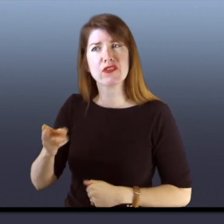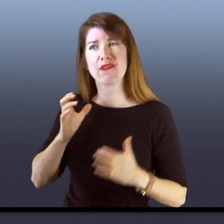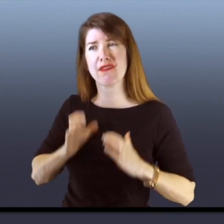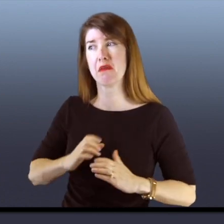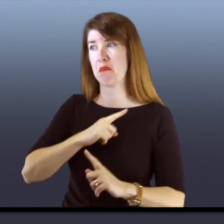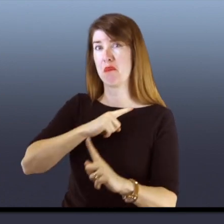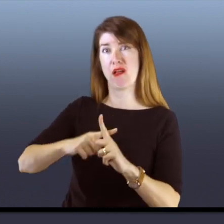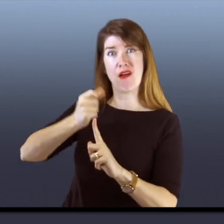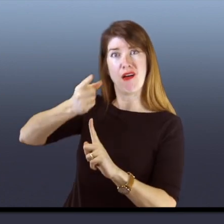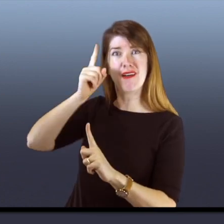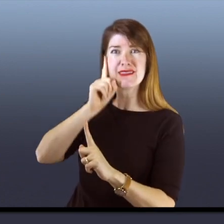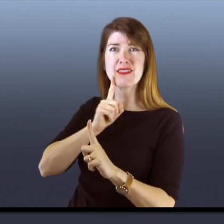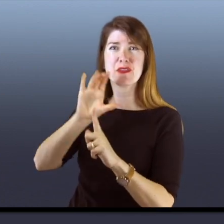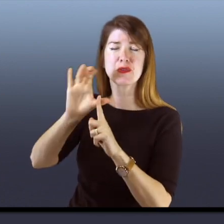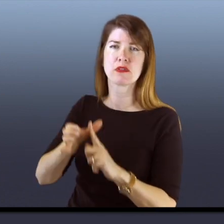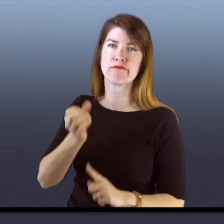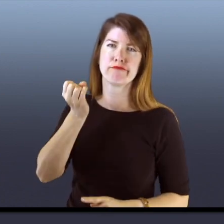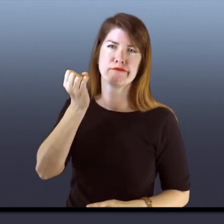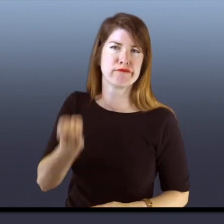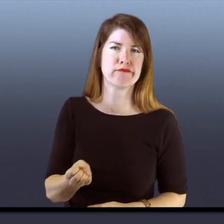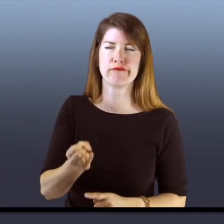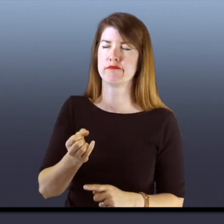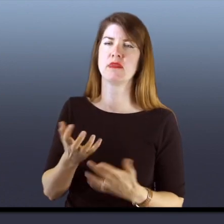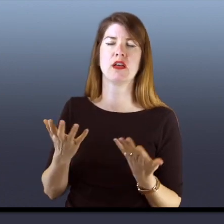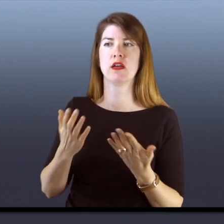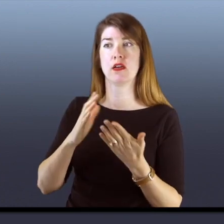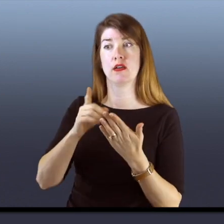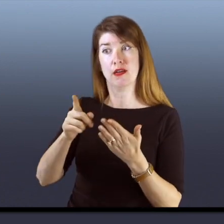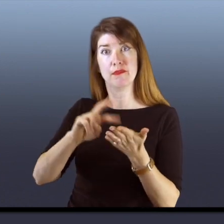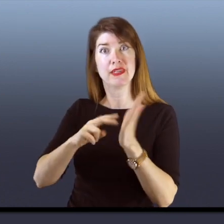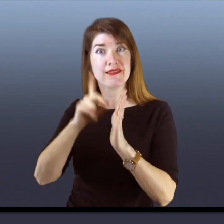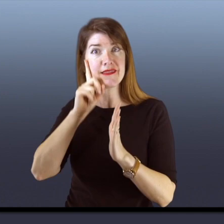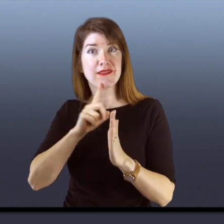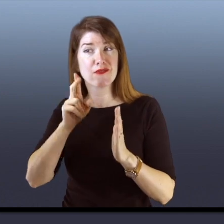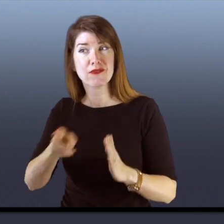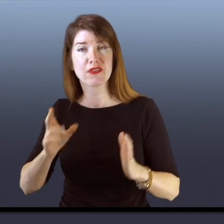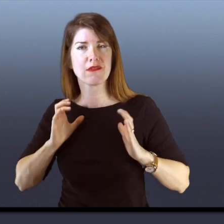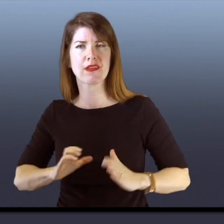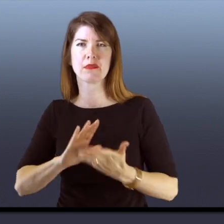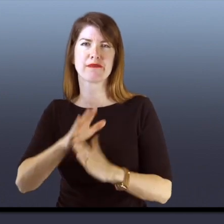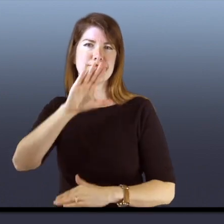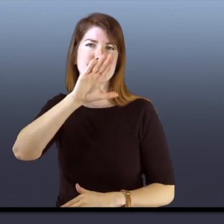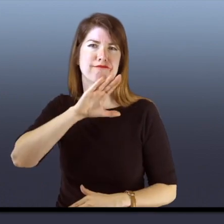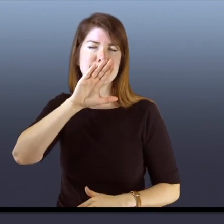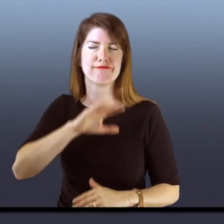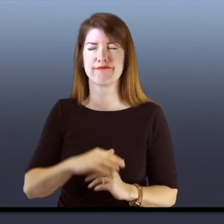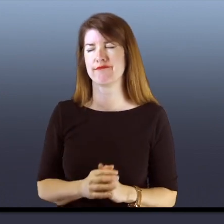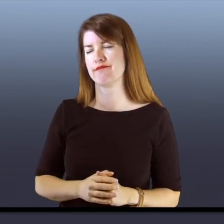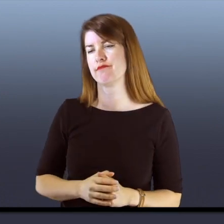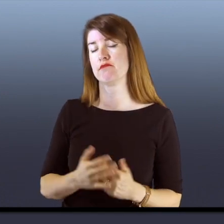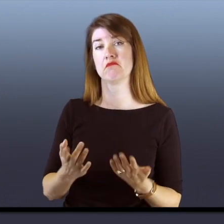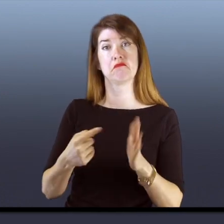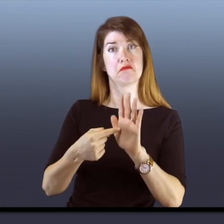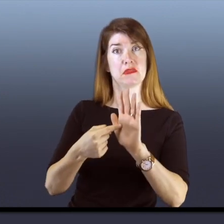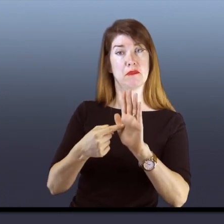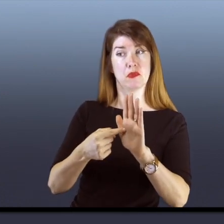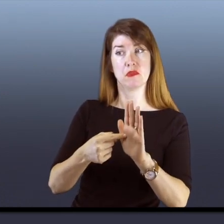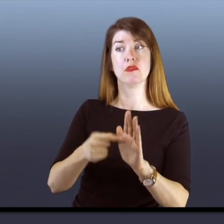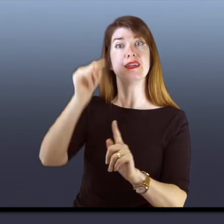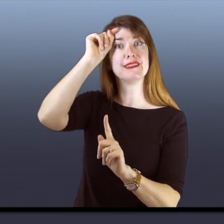For example, if a teenager that is deaf accesses just a local community mental health clinic,